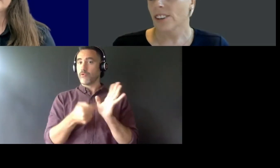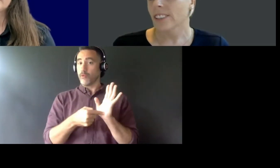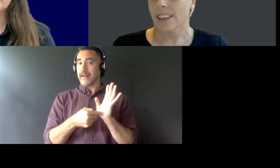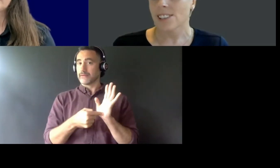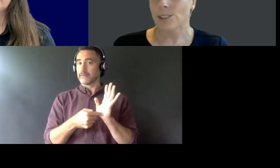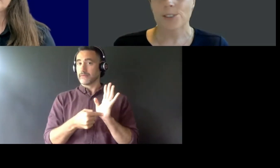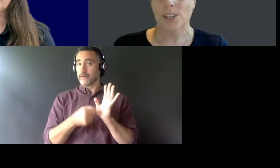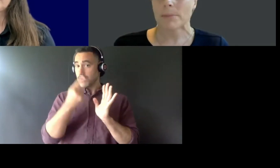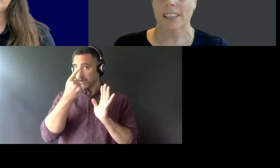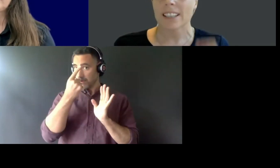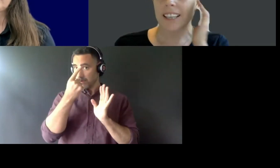Yes. I will jump in here.